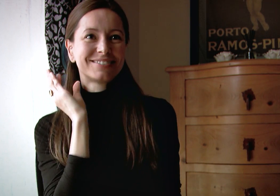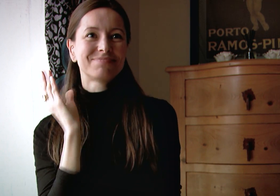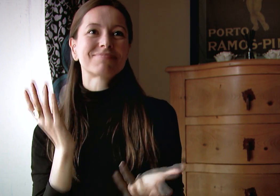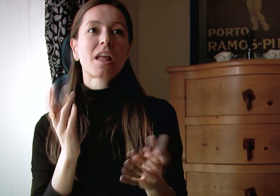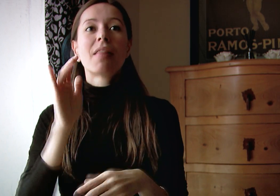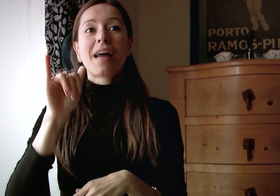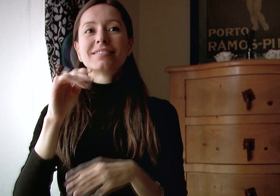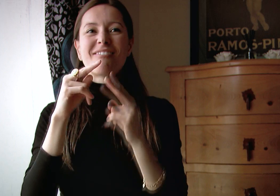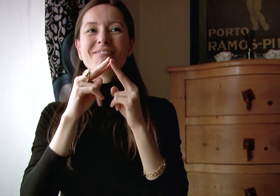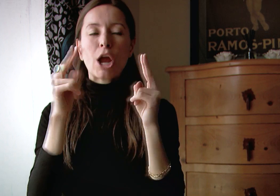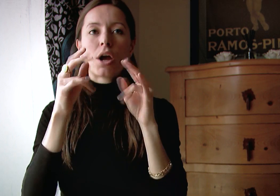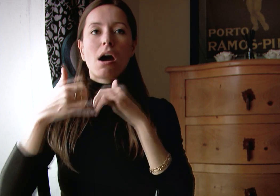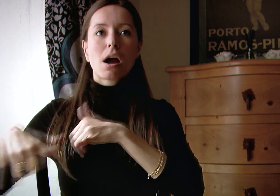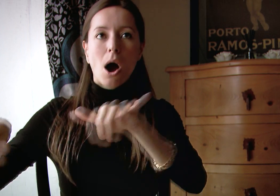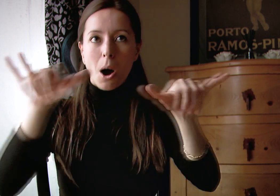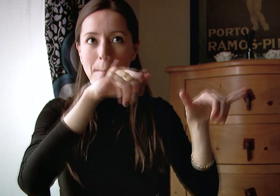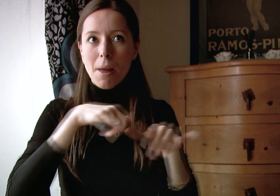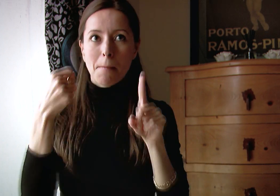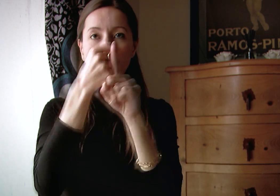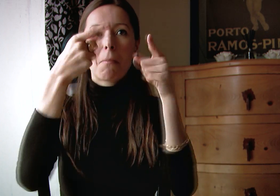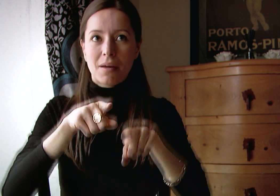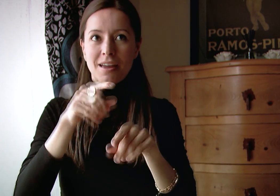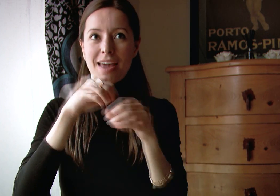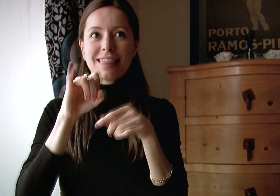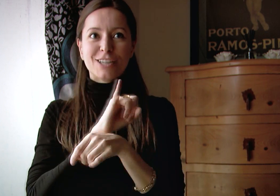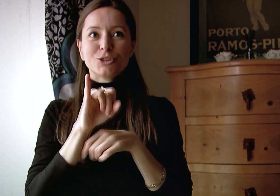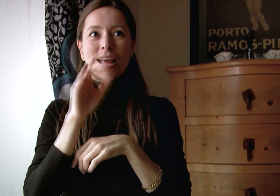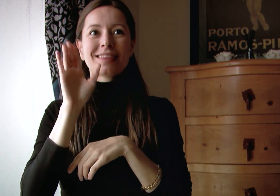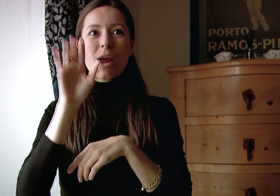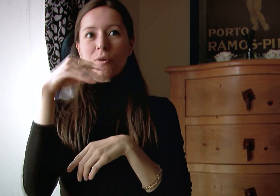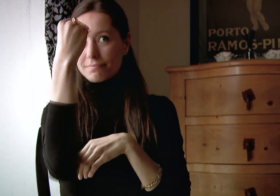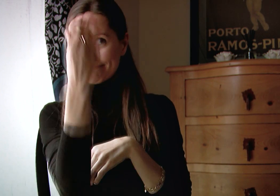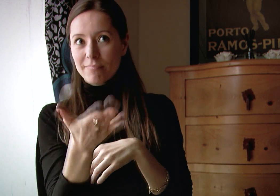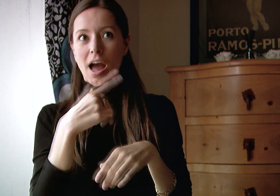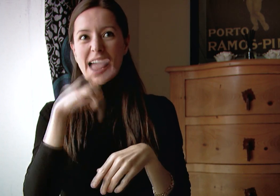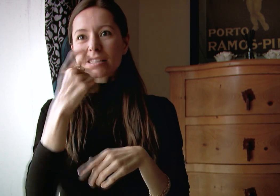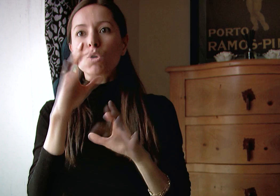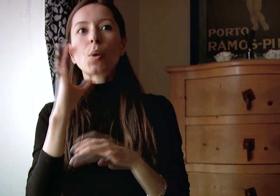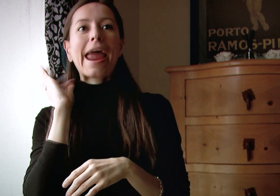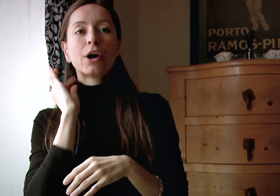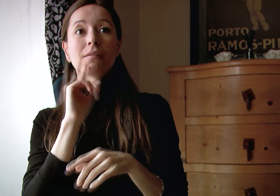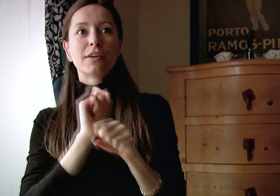This is common in the industry. Oftentimes they will inform you that they need someone to do the hair. But then later you